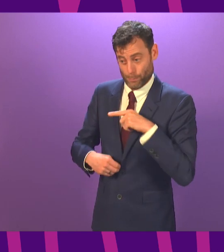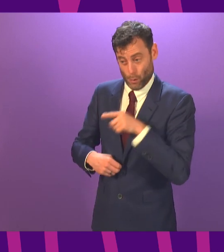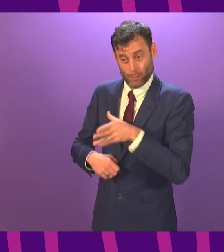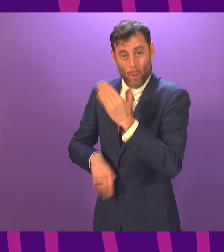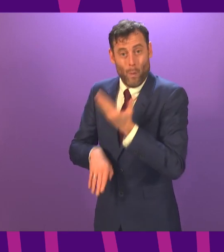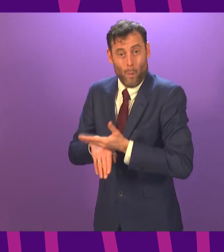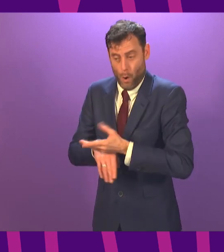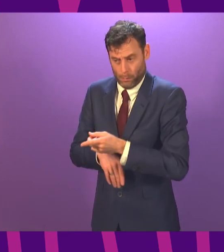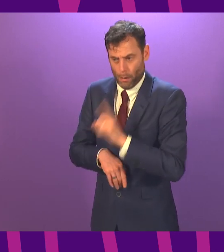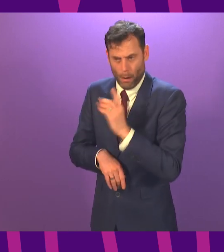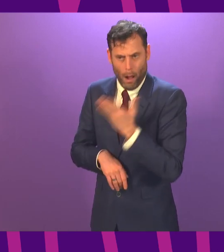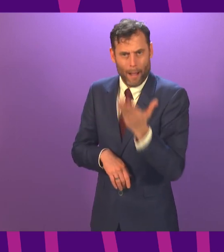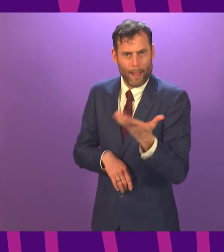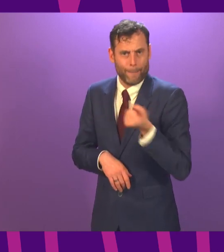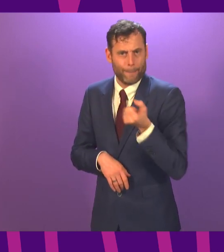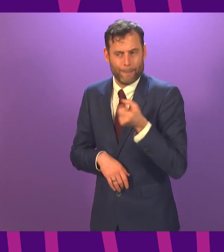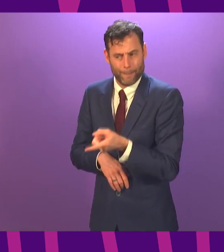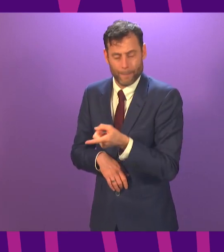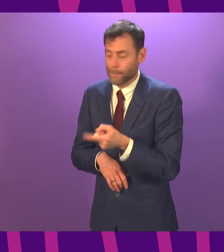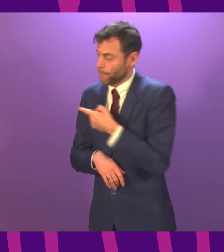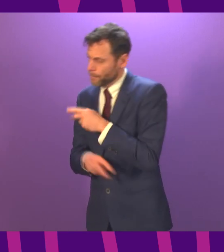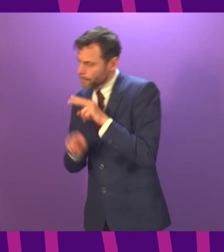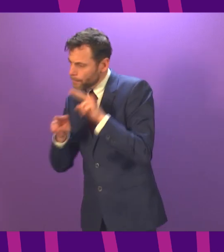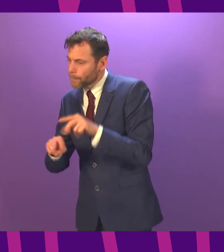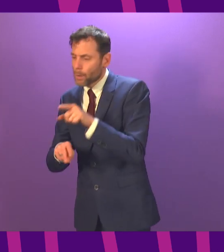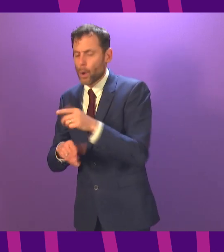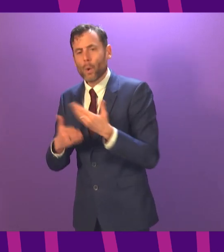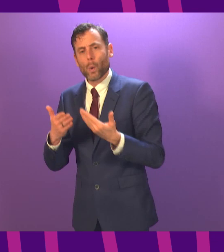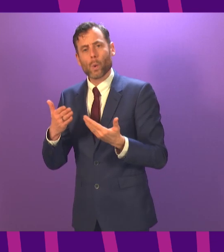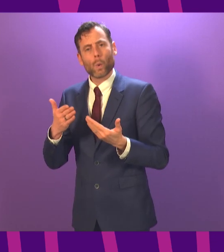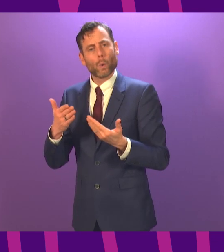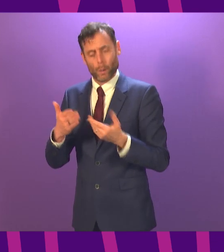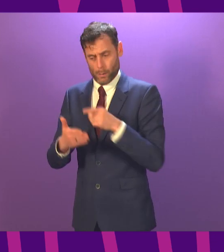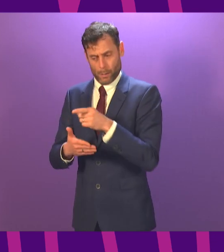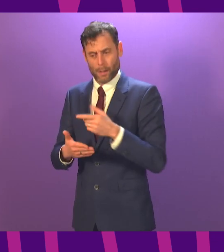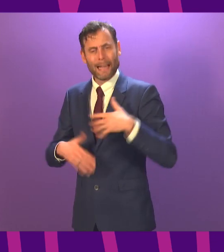how the newly devolved employment injury assistance will support key workers who have long Covid,